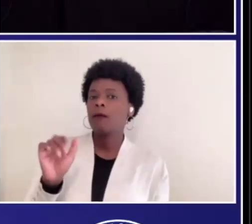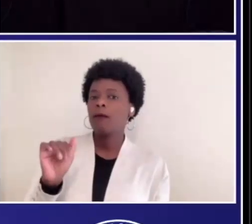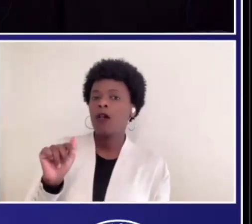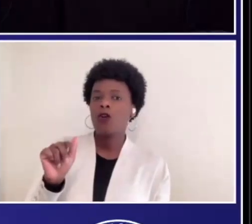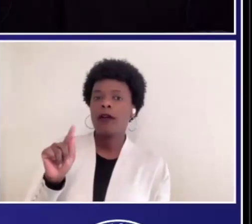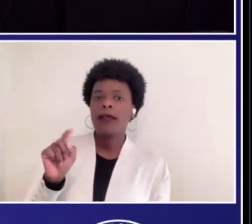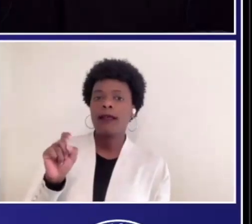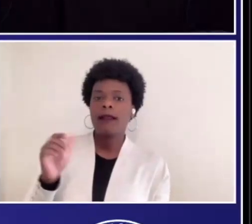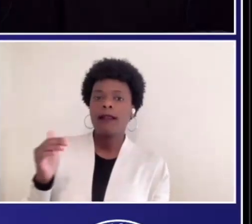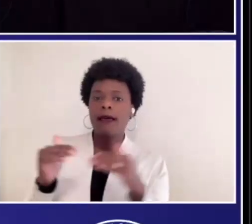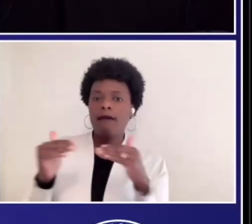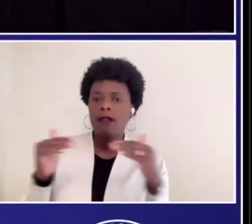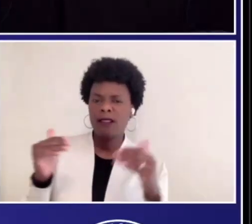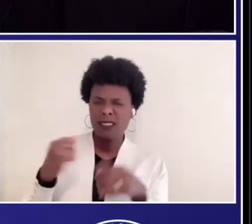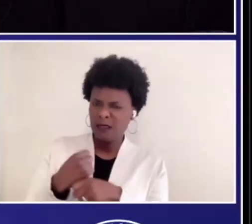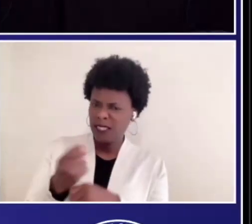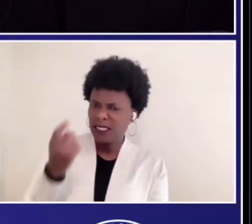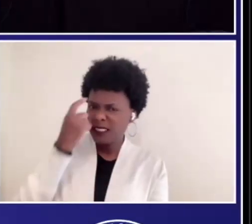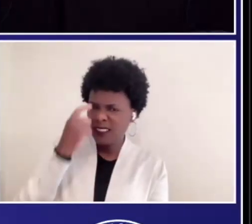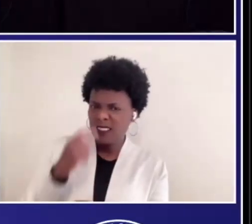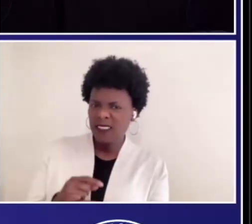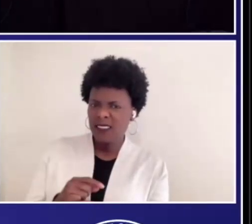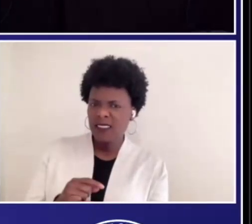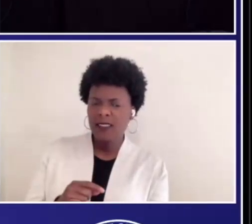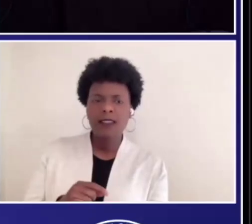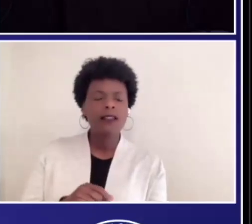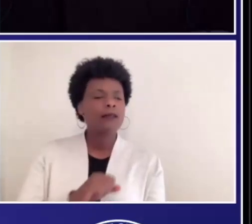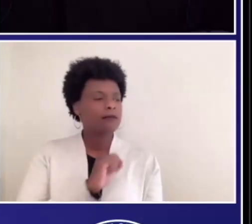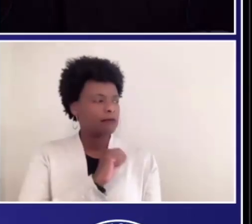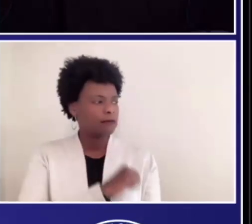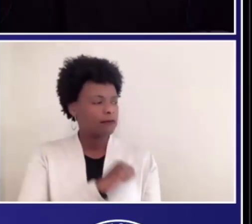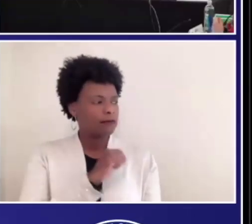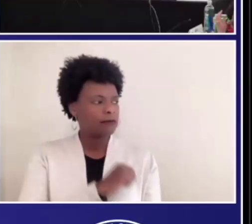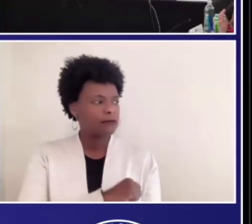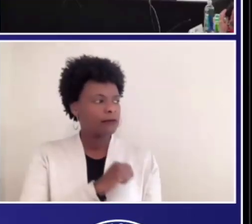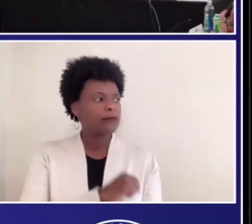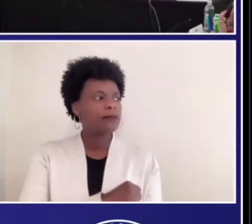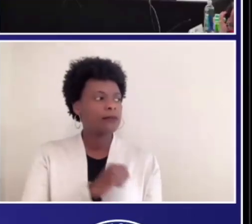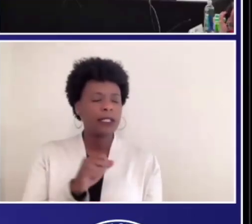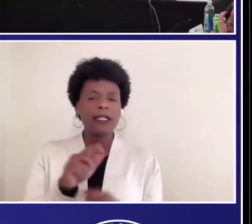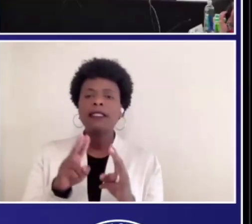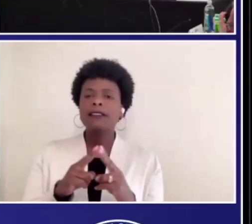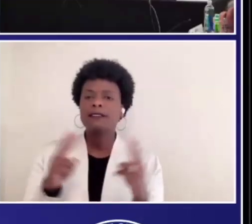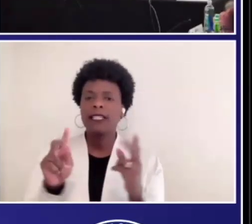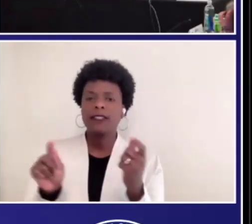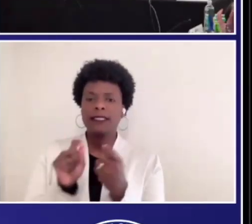Does that make sense as a question? I -- it's, it's very specific that these